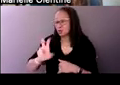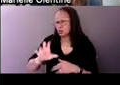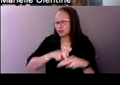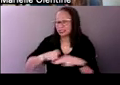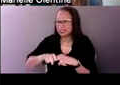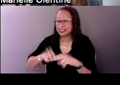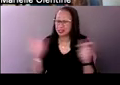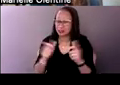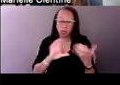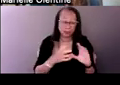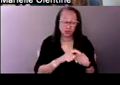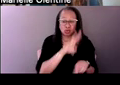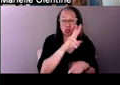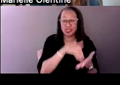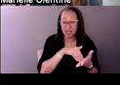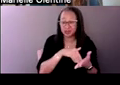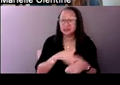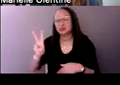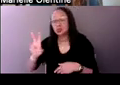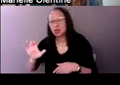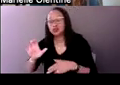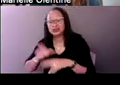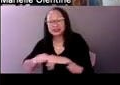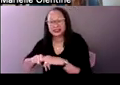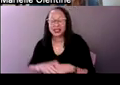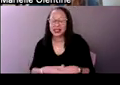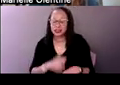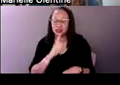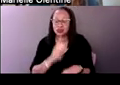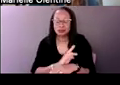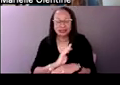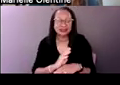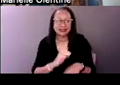The way I think about it is there are six different priorities and they do kind of conflict with each